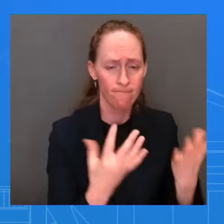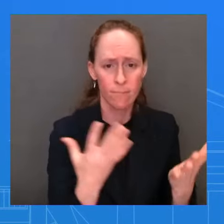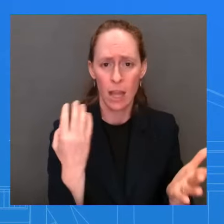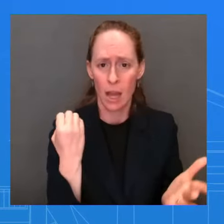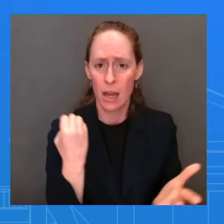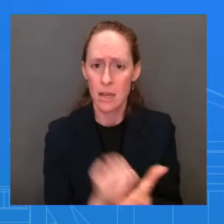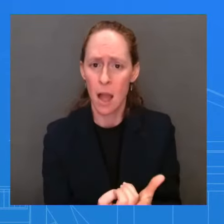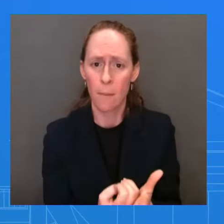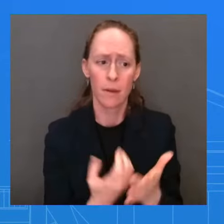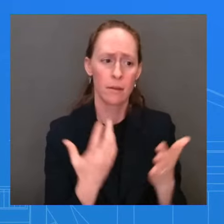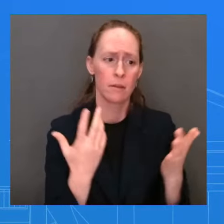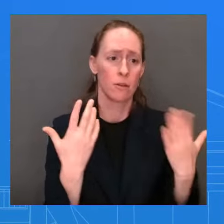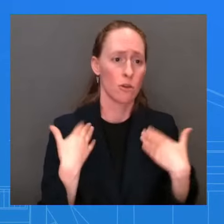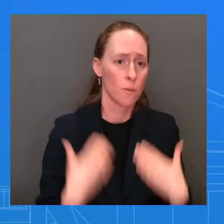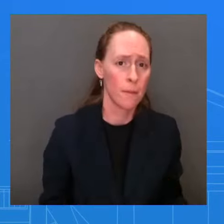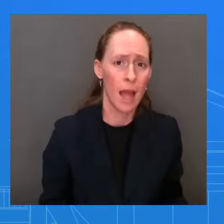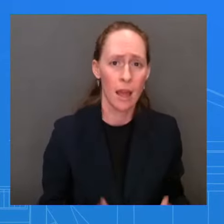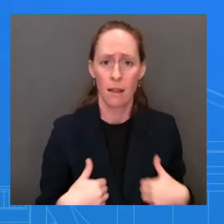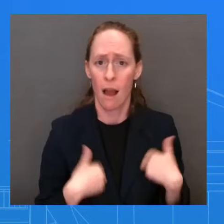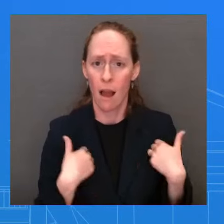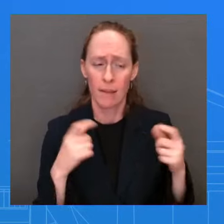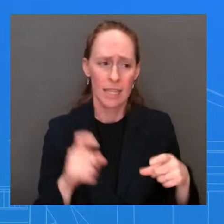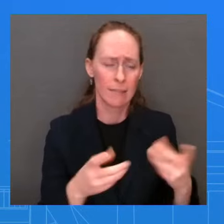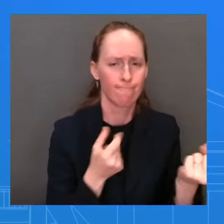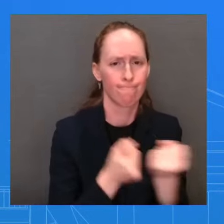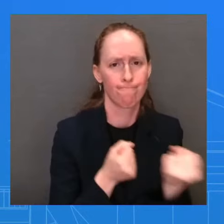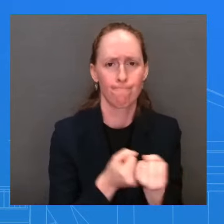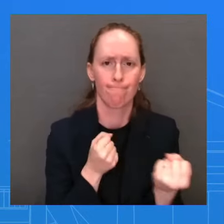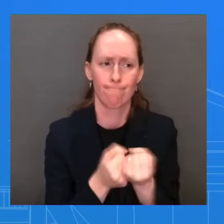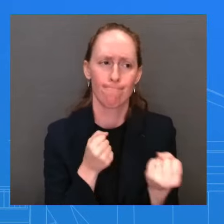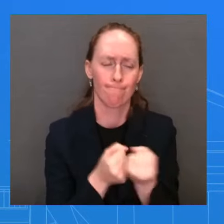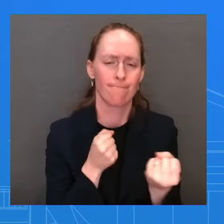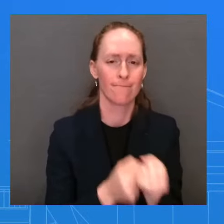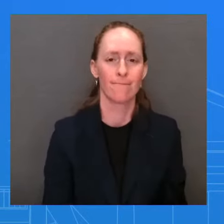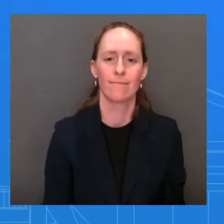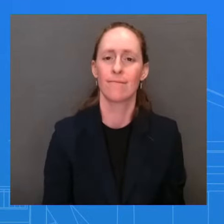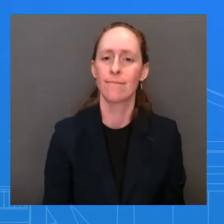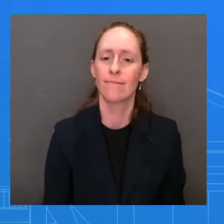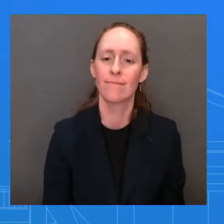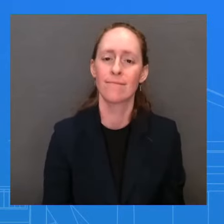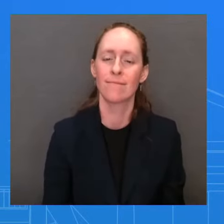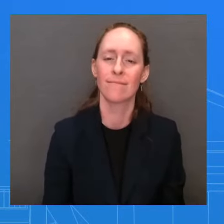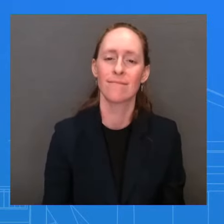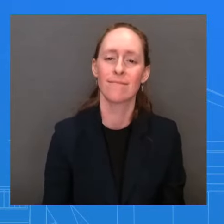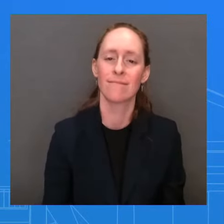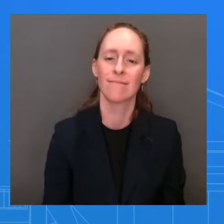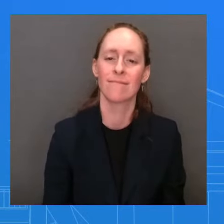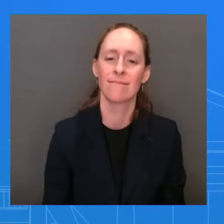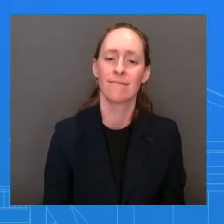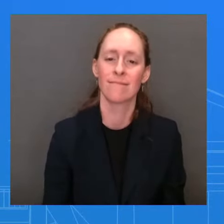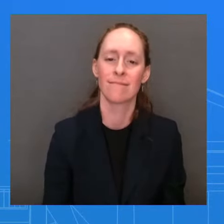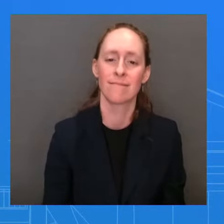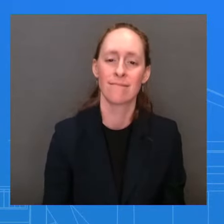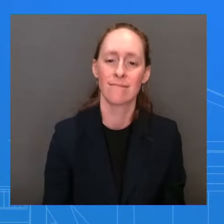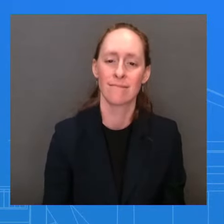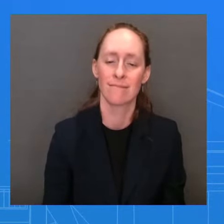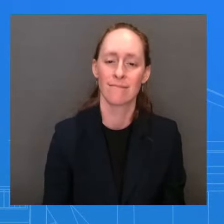against Russian aggression. And we've been very consistent on that, being one of the leaders of that this past -- this past year.